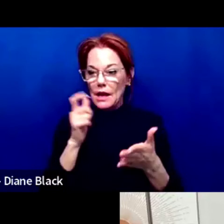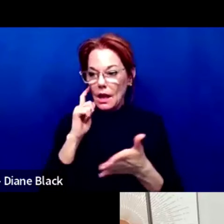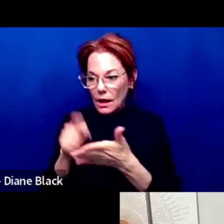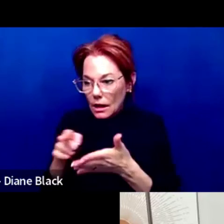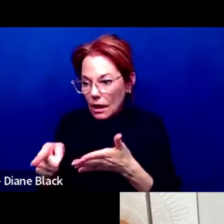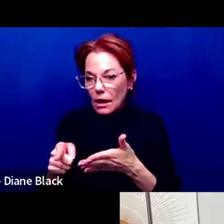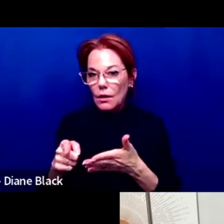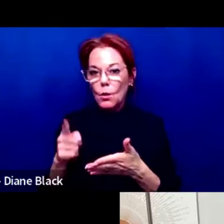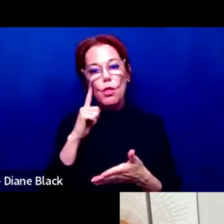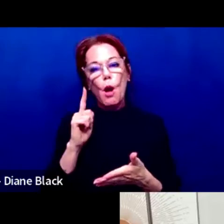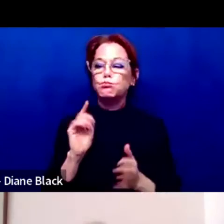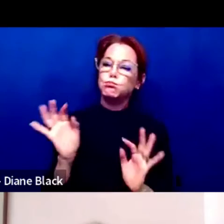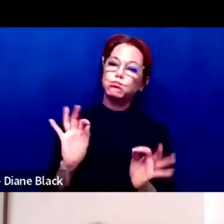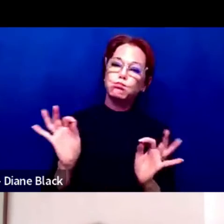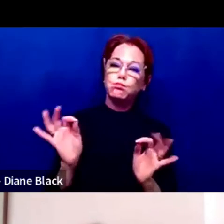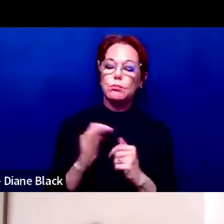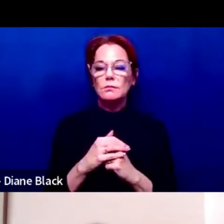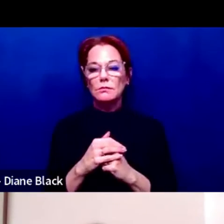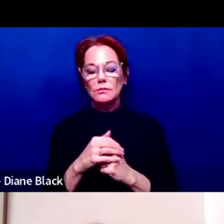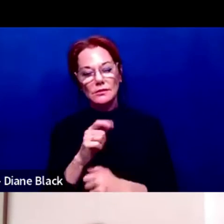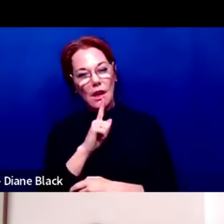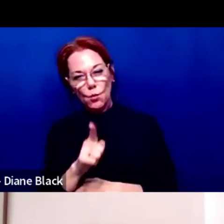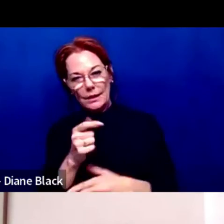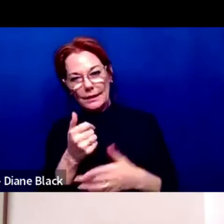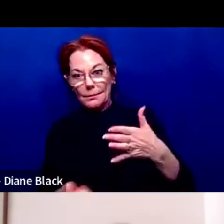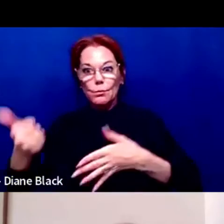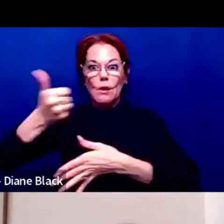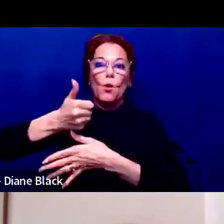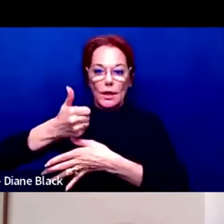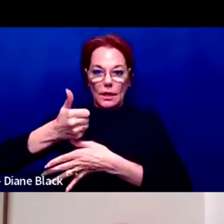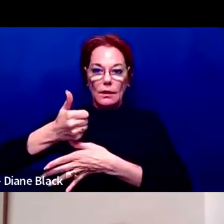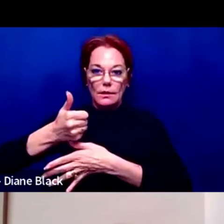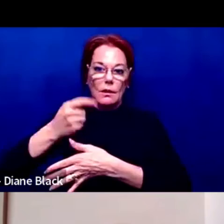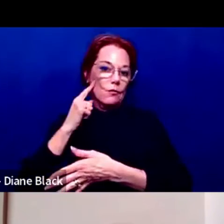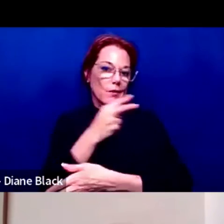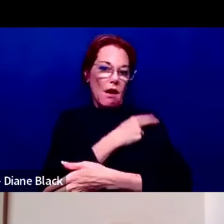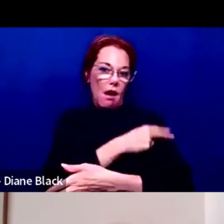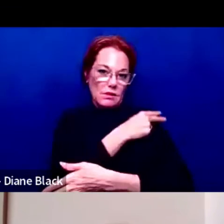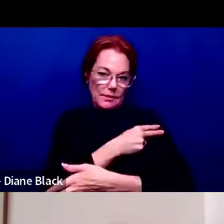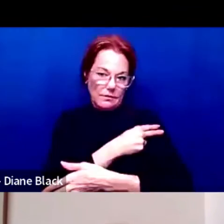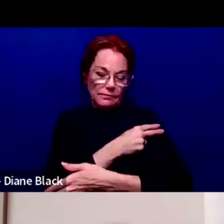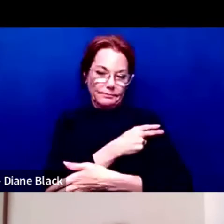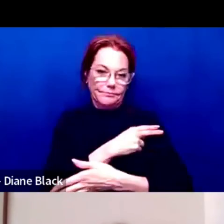to be mild, isn't really the priority of that hospital admission. And so the person leaves kind of not even really